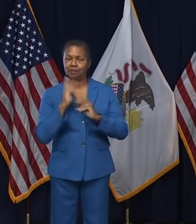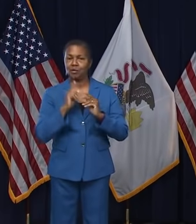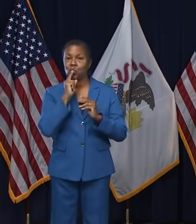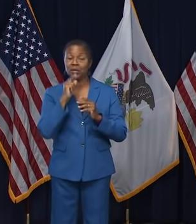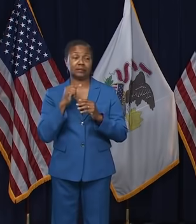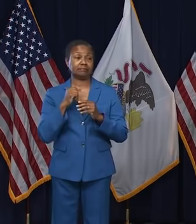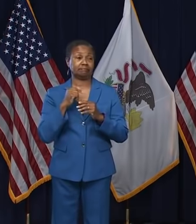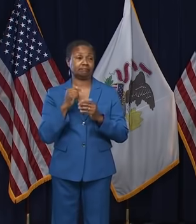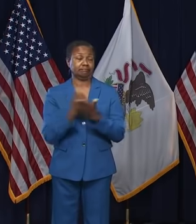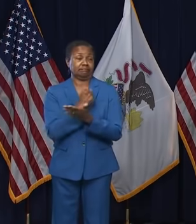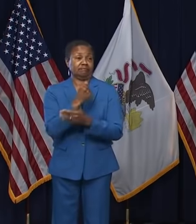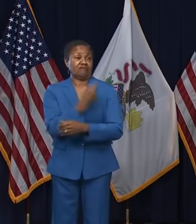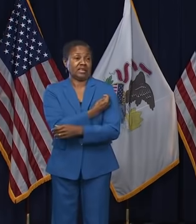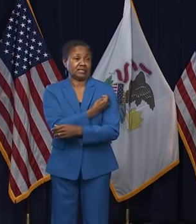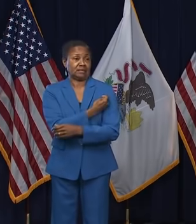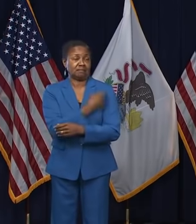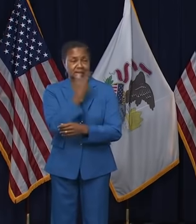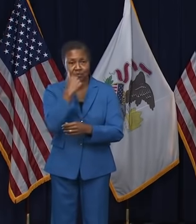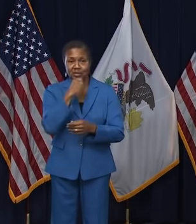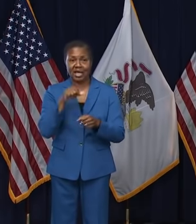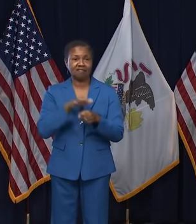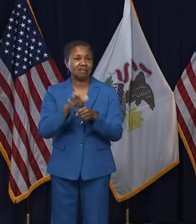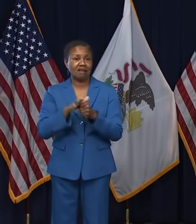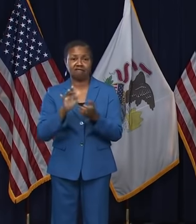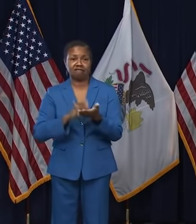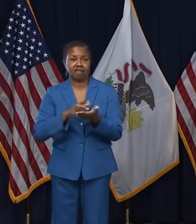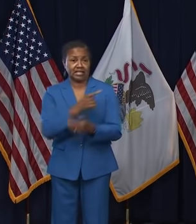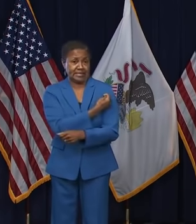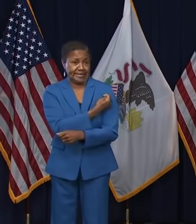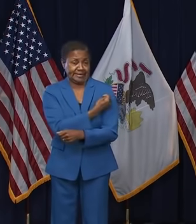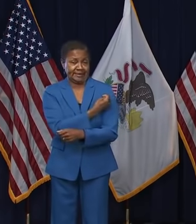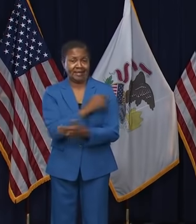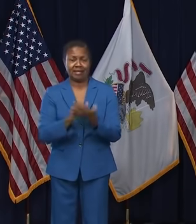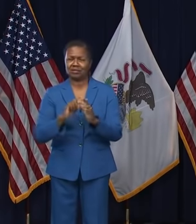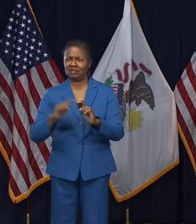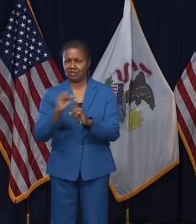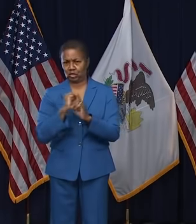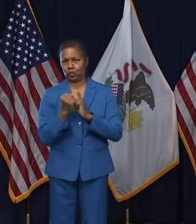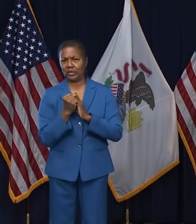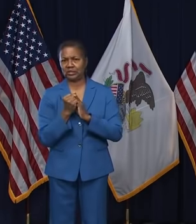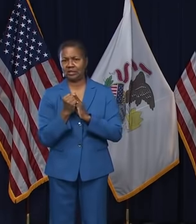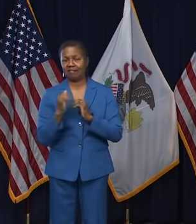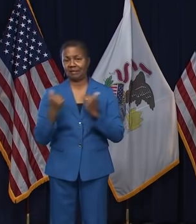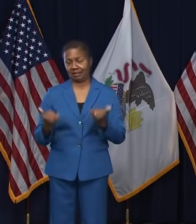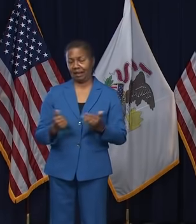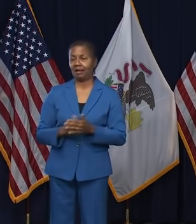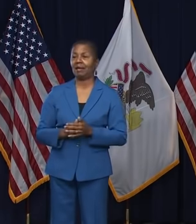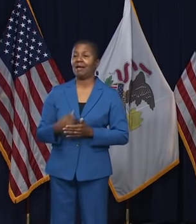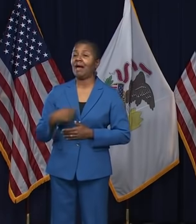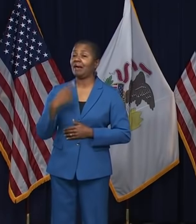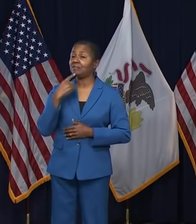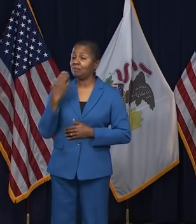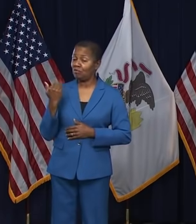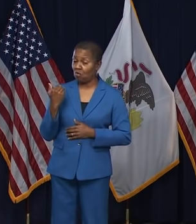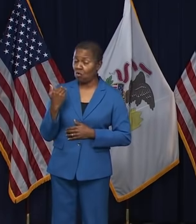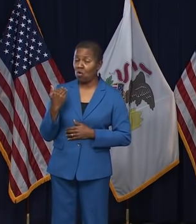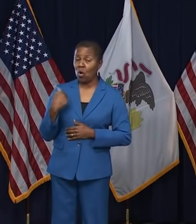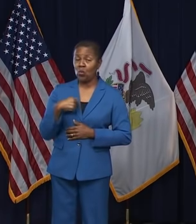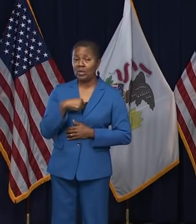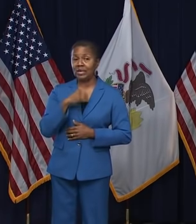essentially- limiting the number of people who get vaccinated because there just